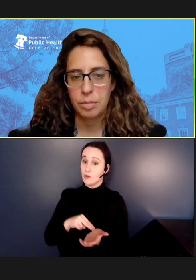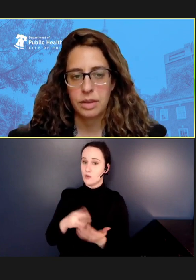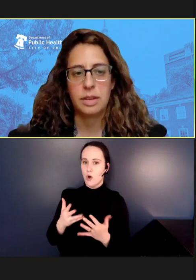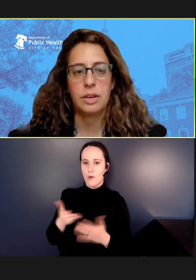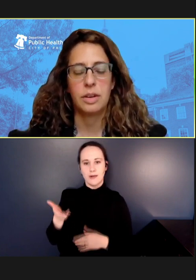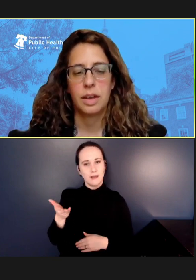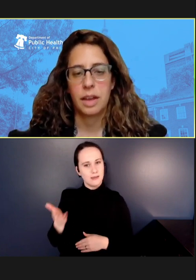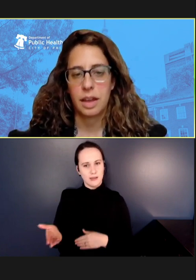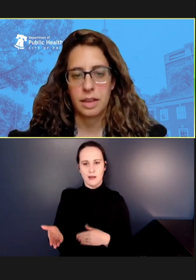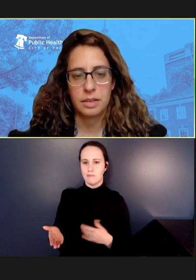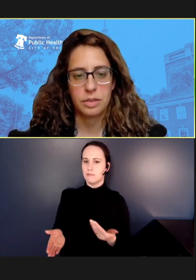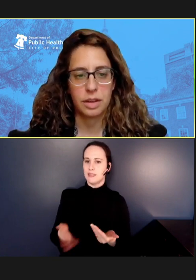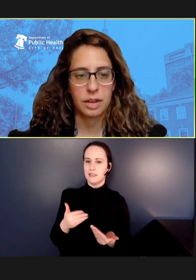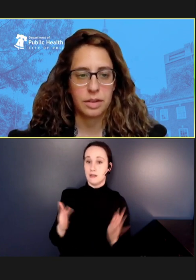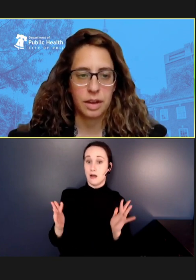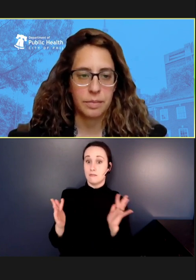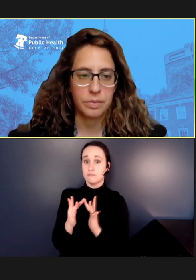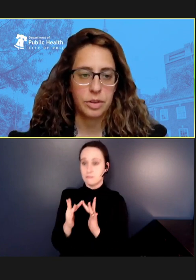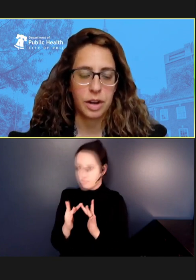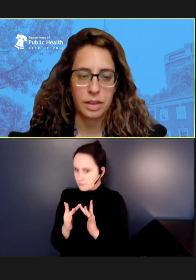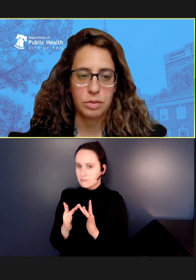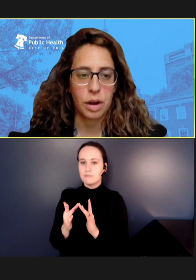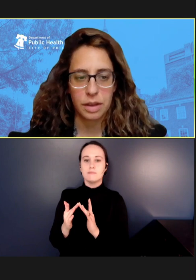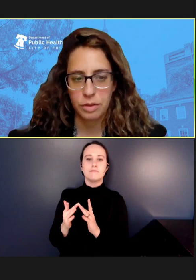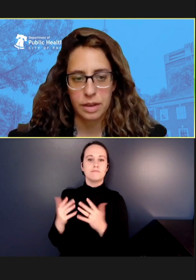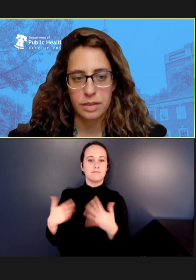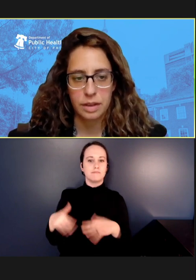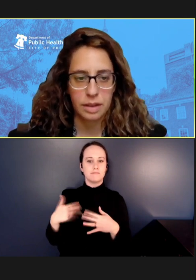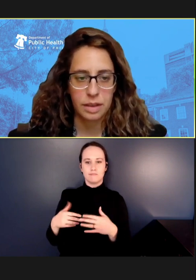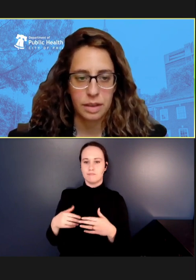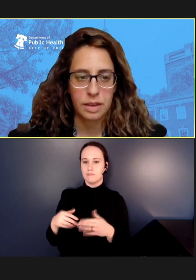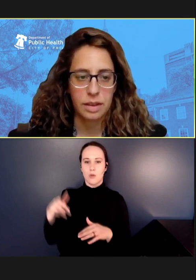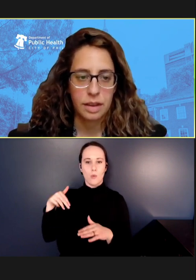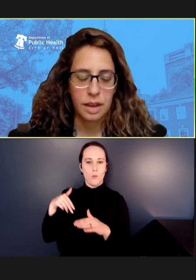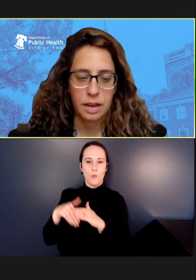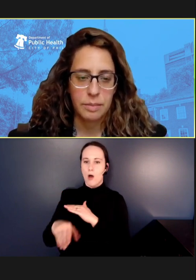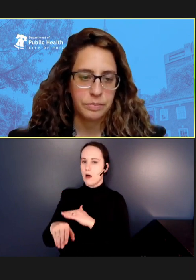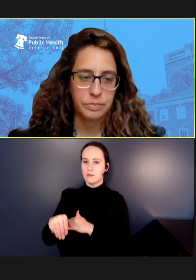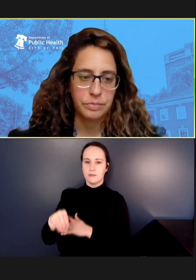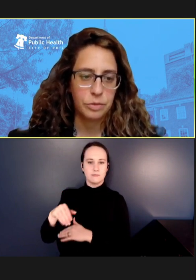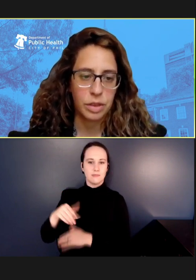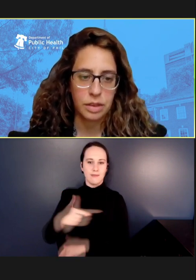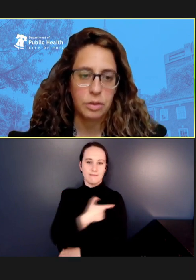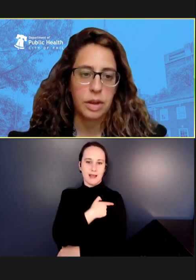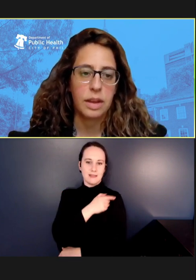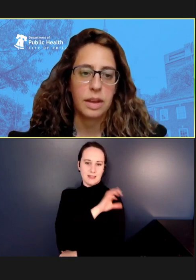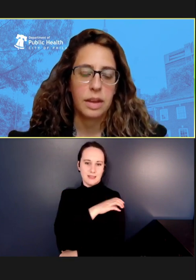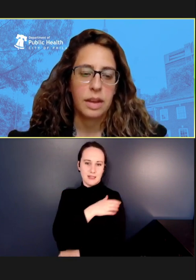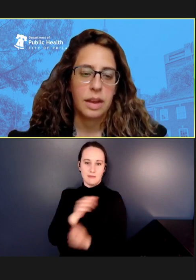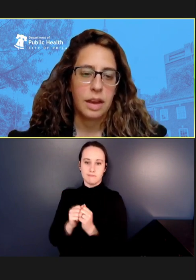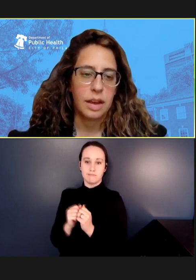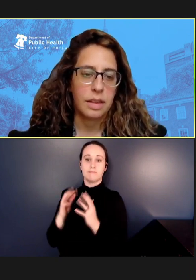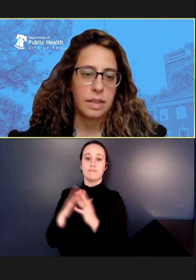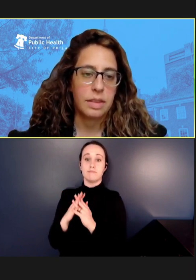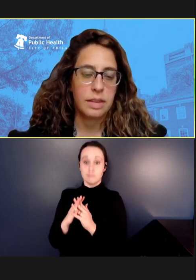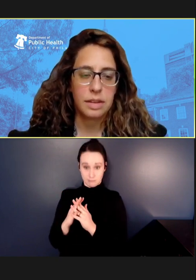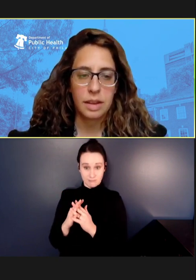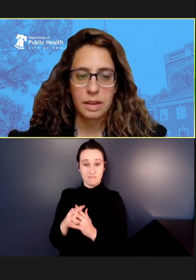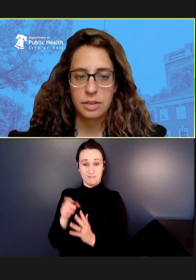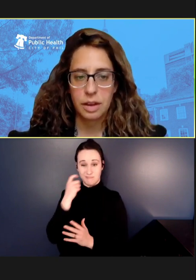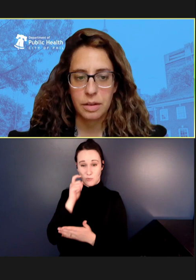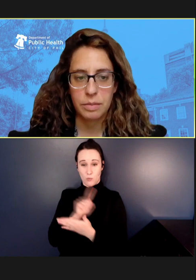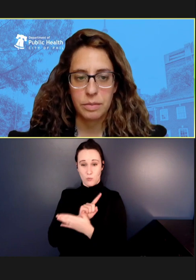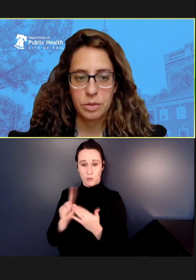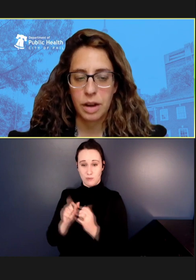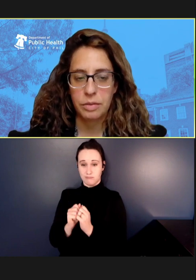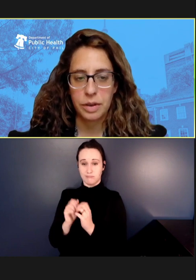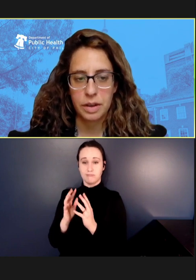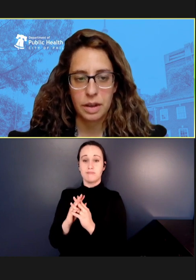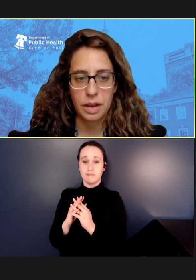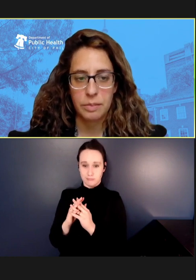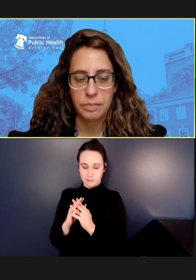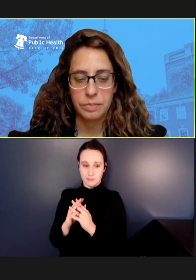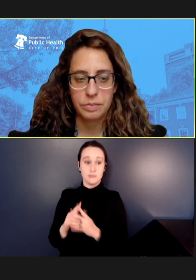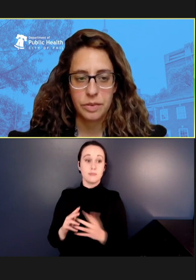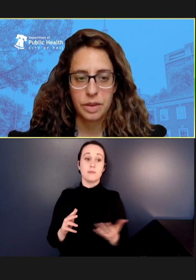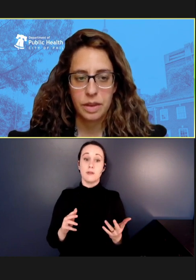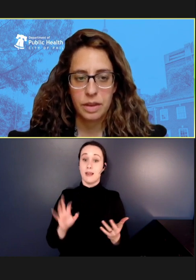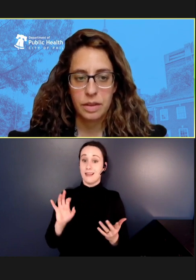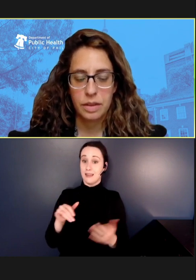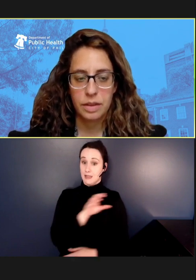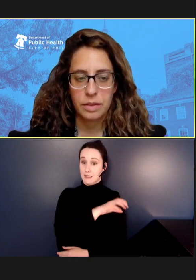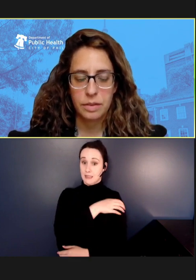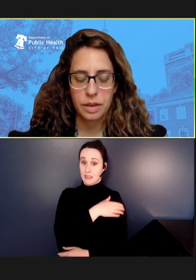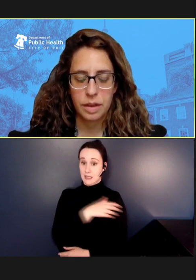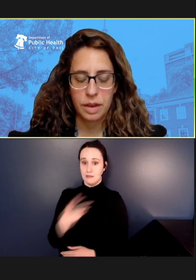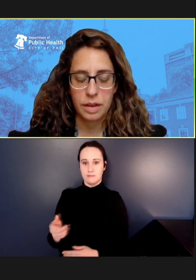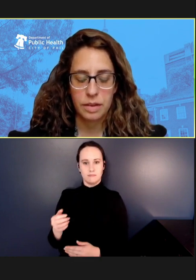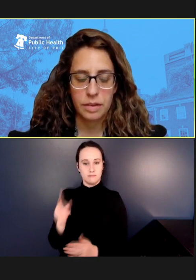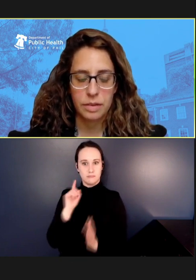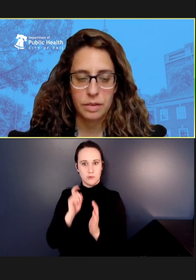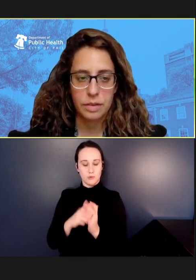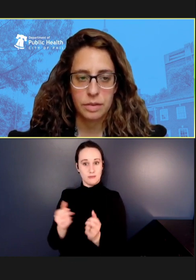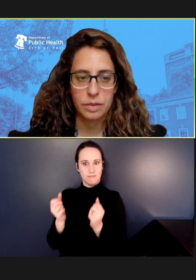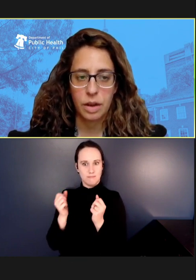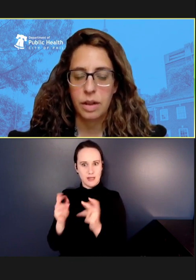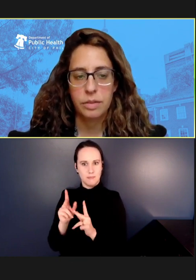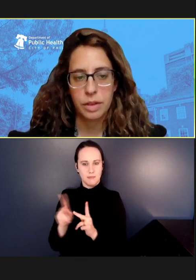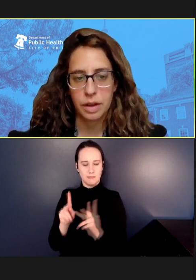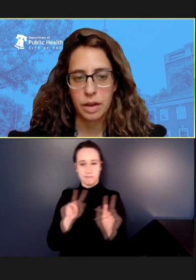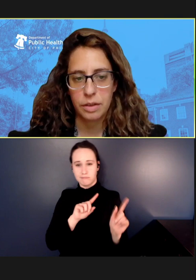into and really create this walk-in vaccine clinic within a week. This clinic saw traffic. All of the